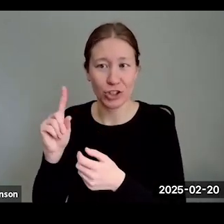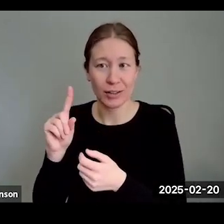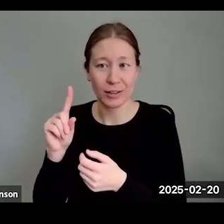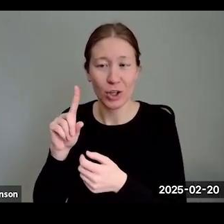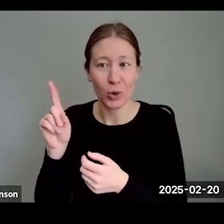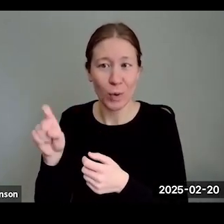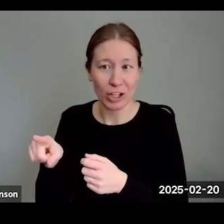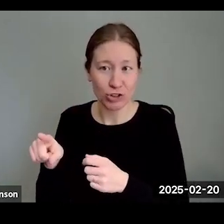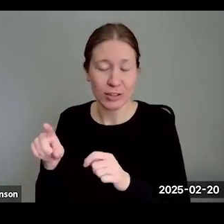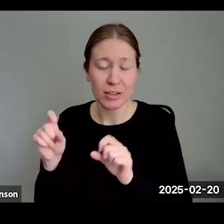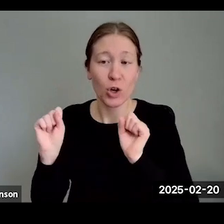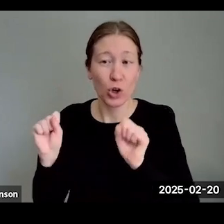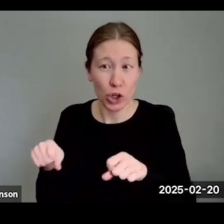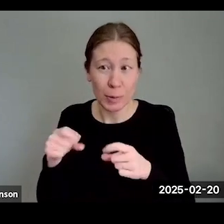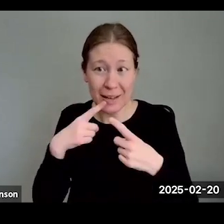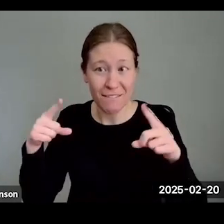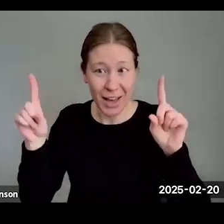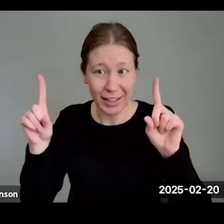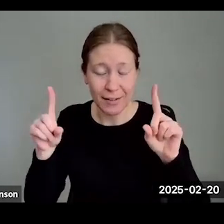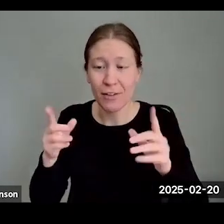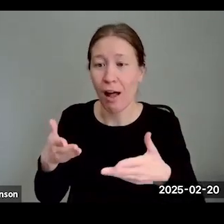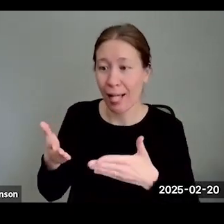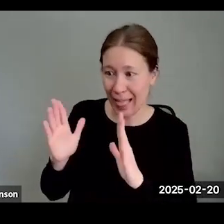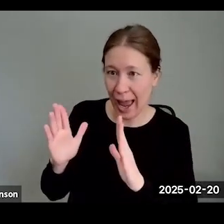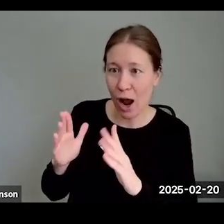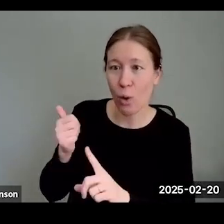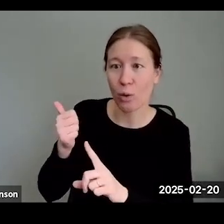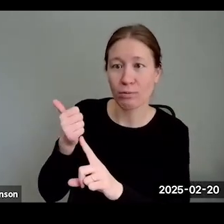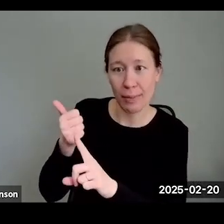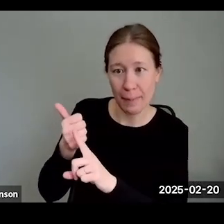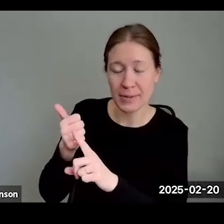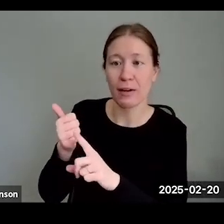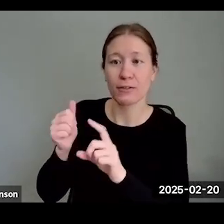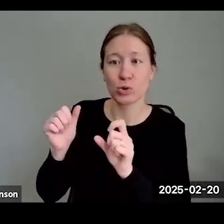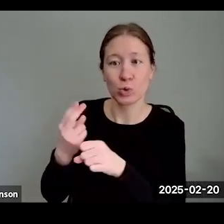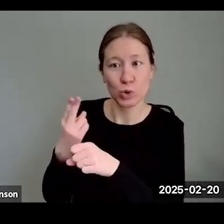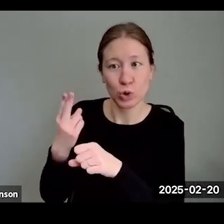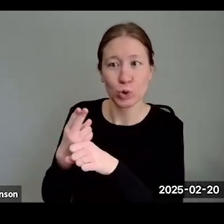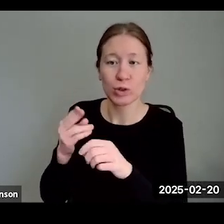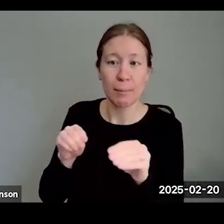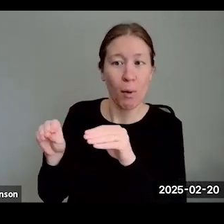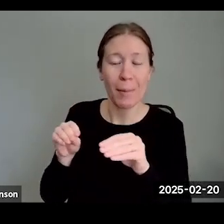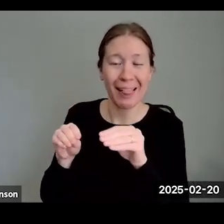Allowing the employee to use mobility aids. Using additional staff to provide coverage,